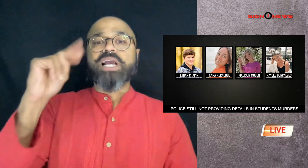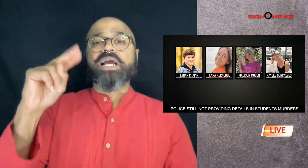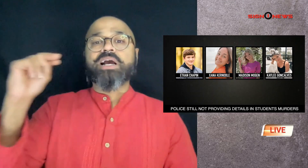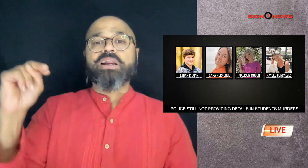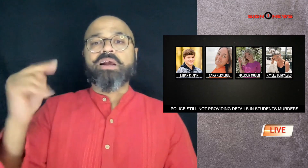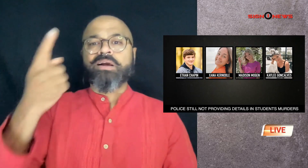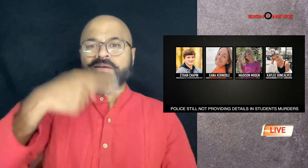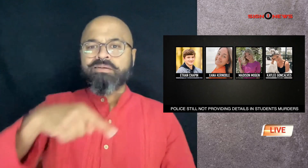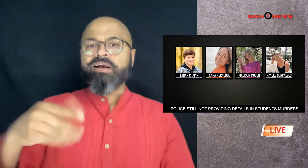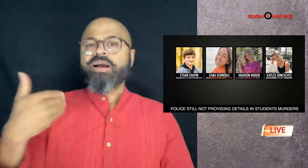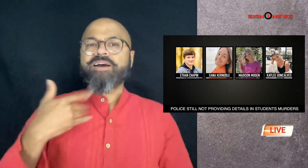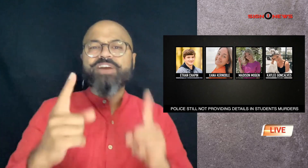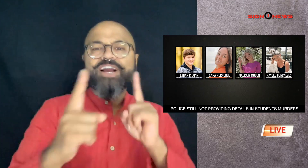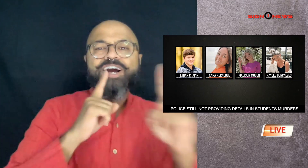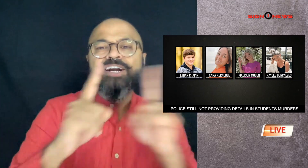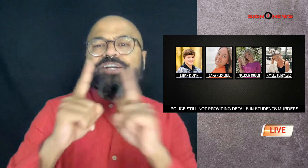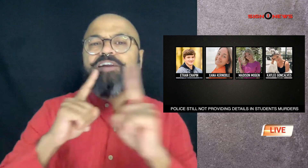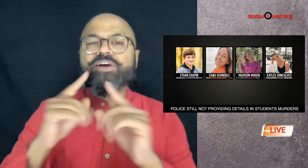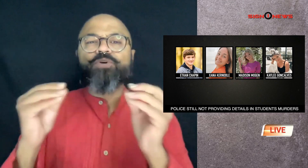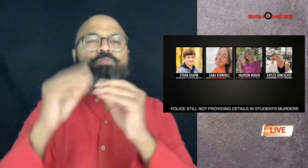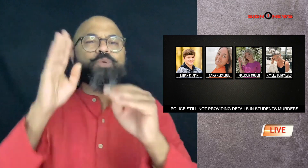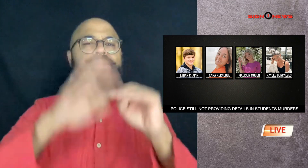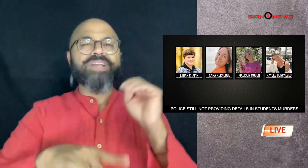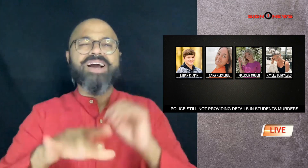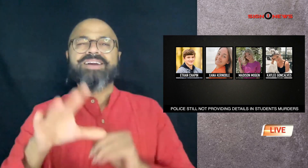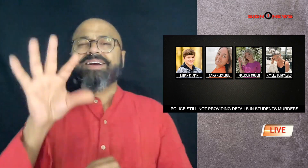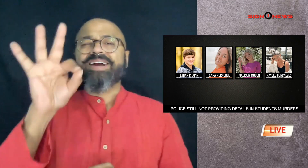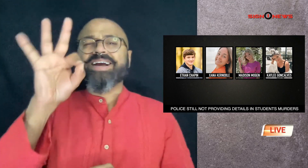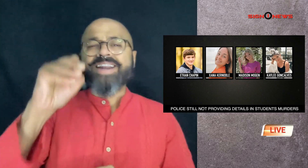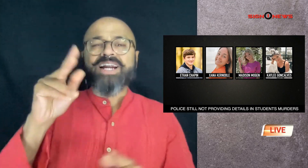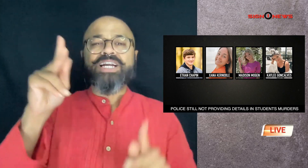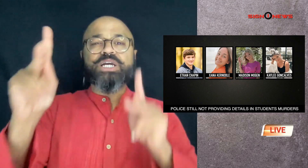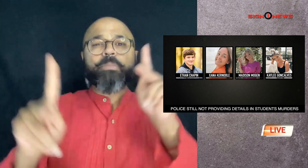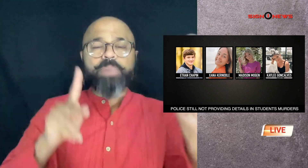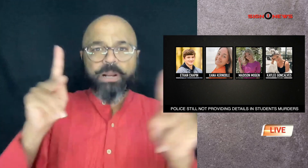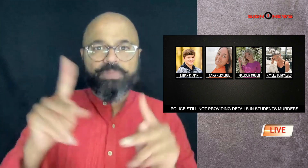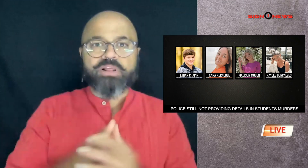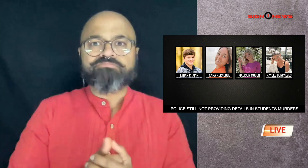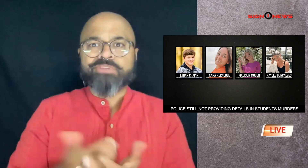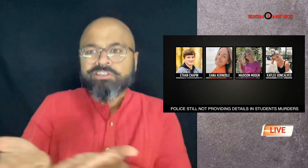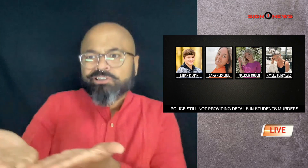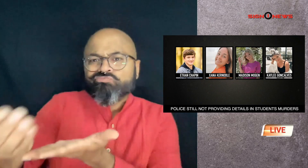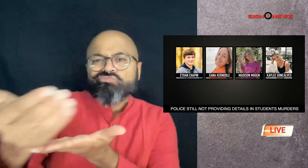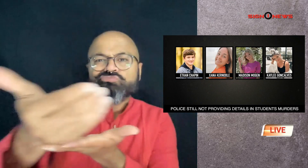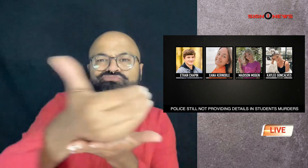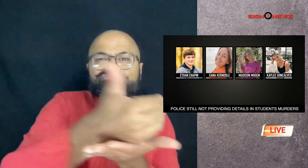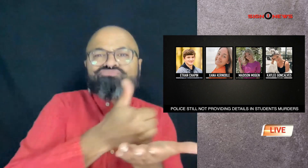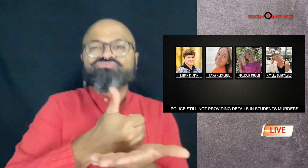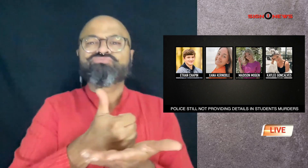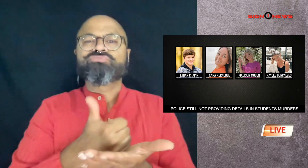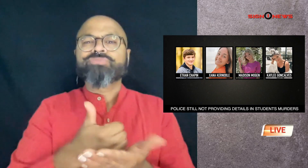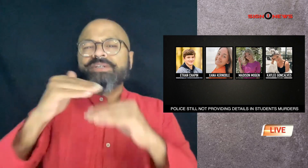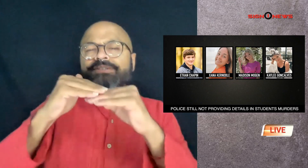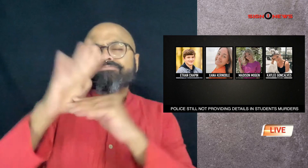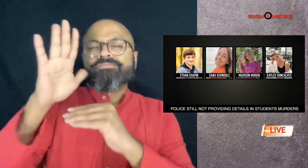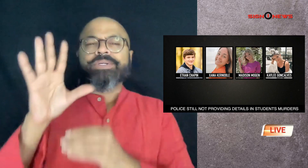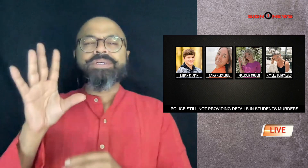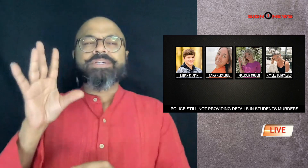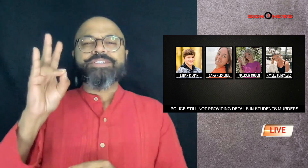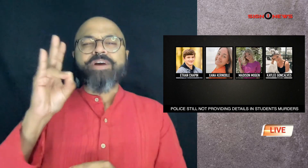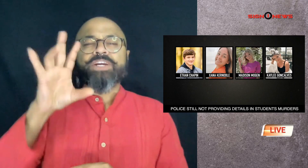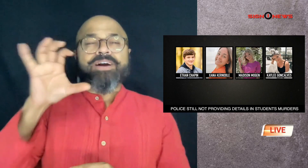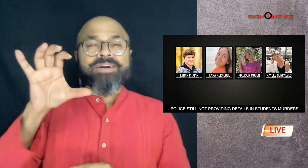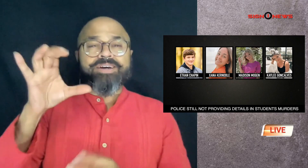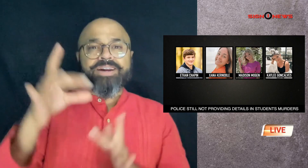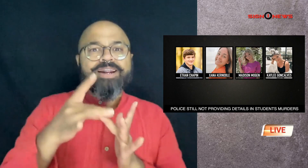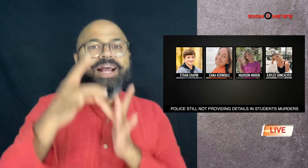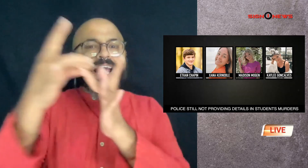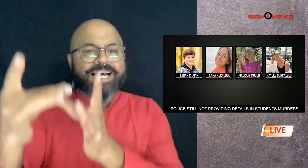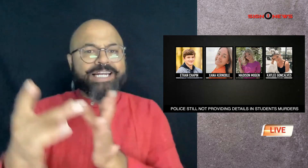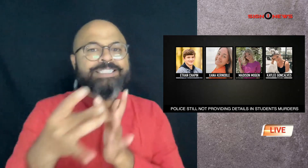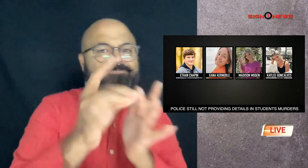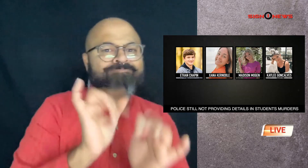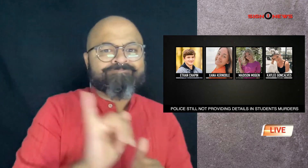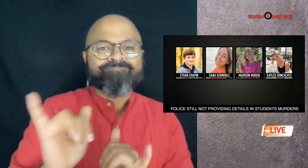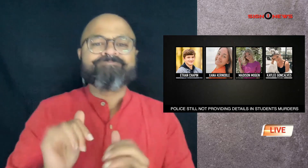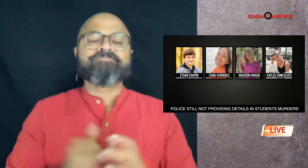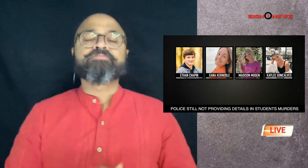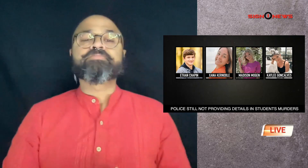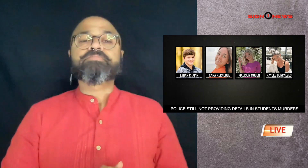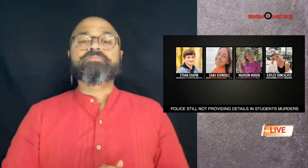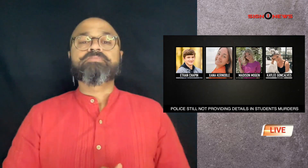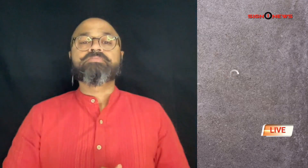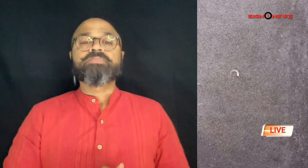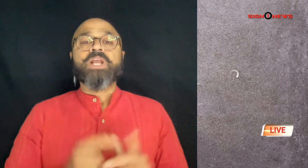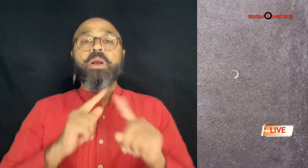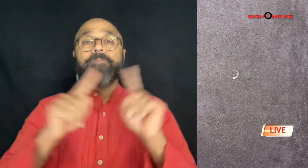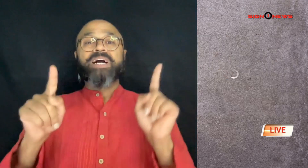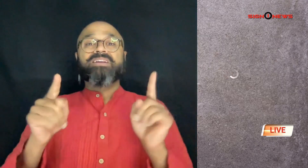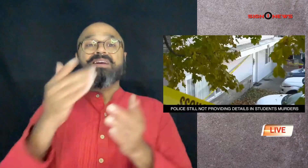police told CNN they have interviewed more than 90 people and received at least 700 leads but